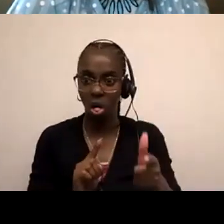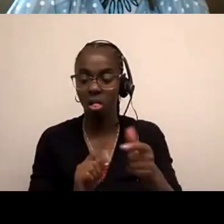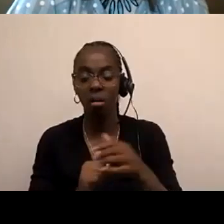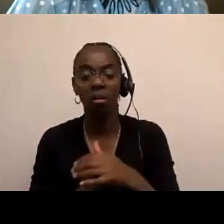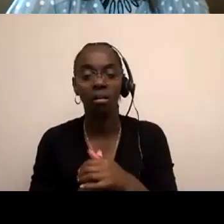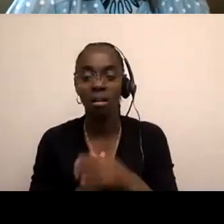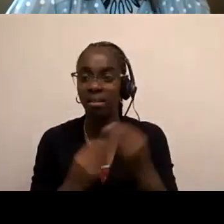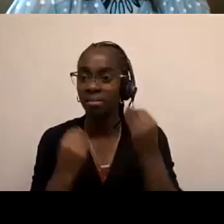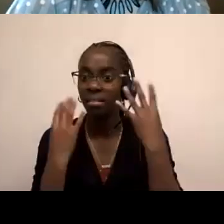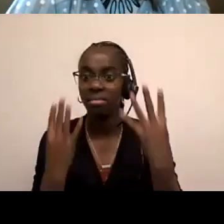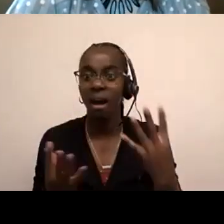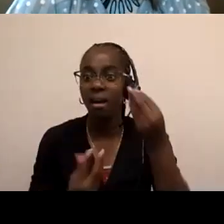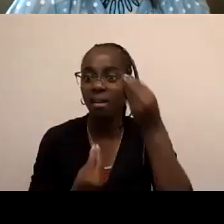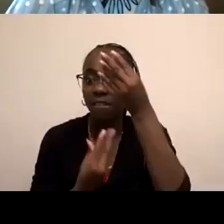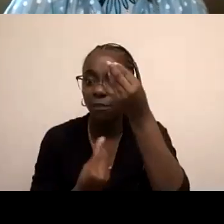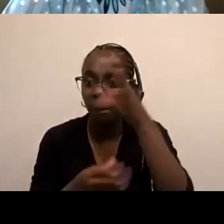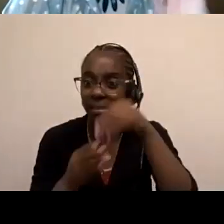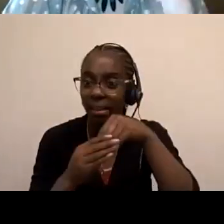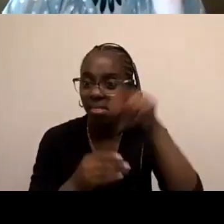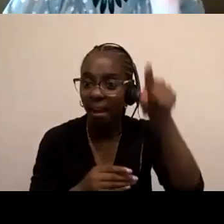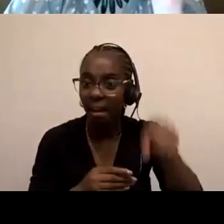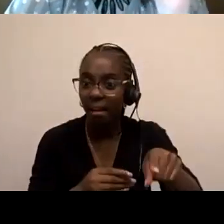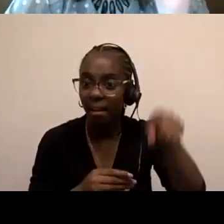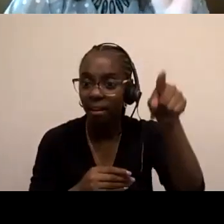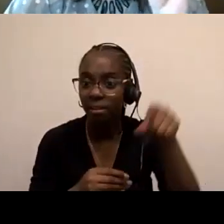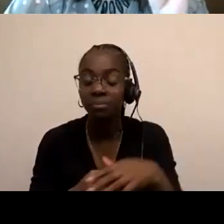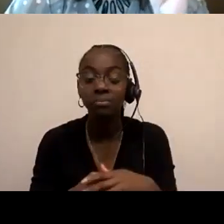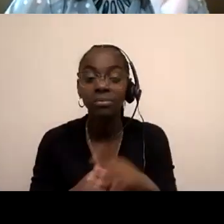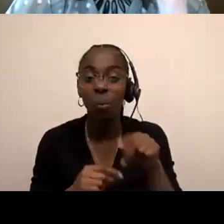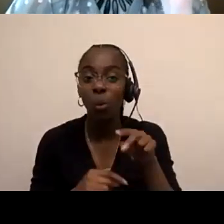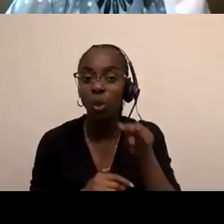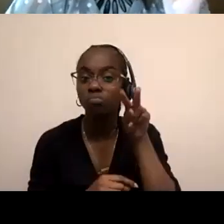IT AND WHEN YOU LOOK AT IT YOU CAN TELL IT'S